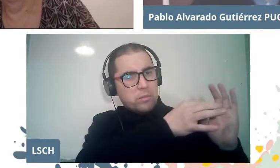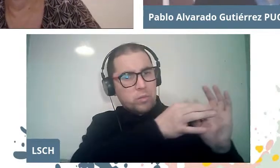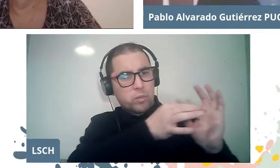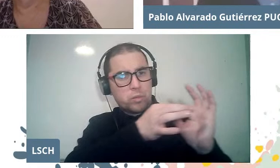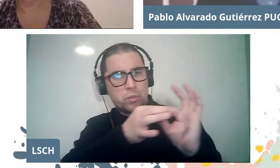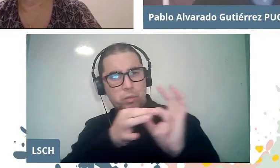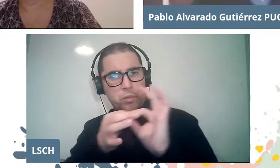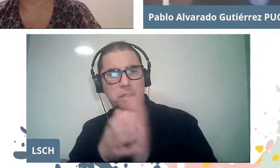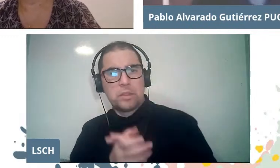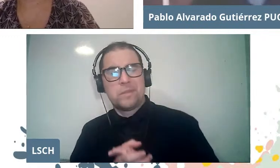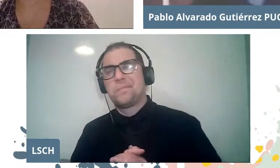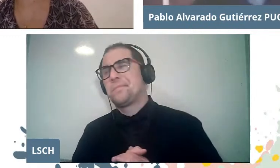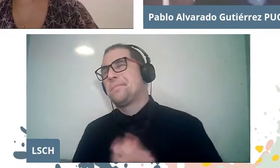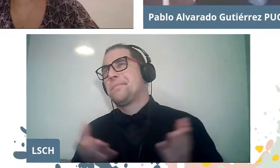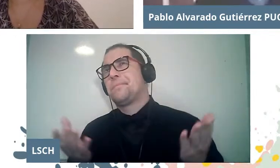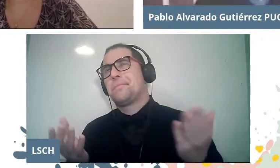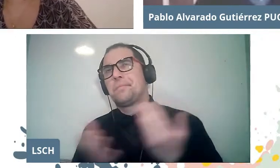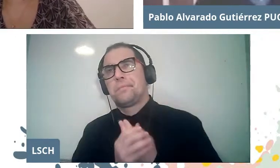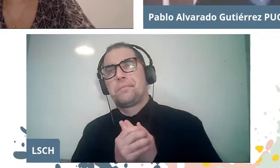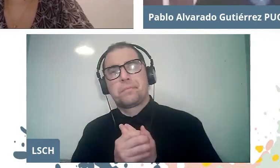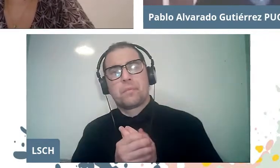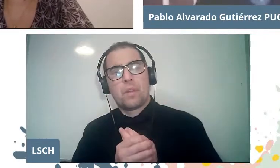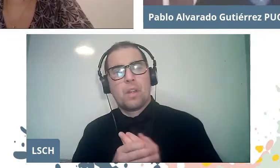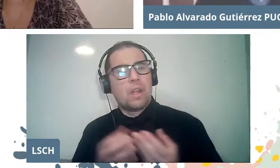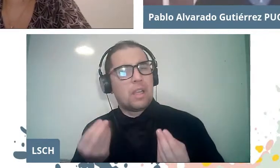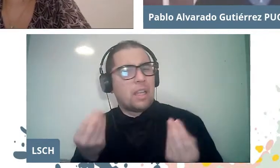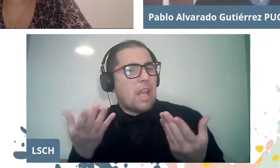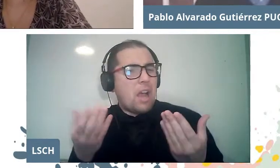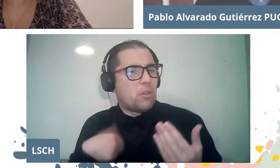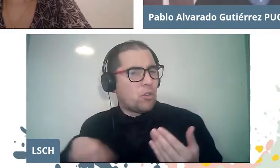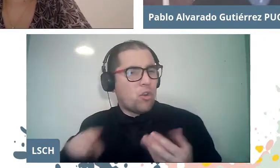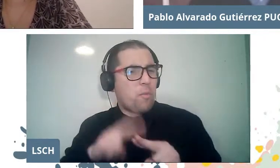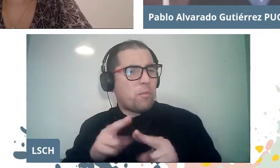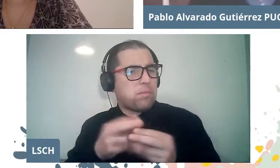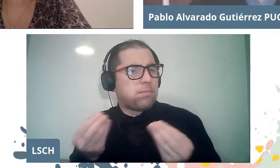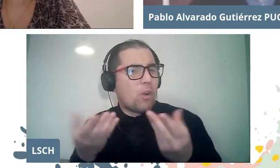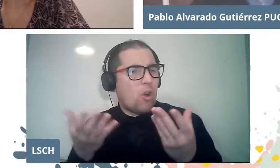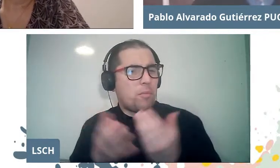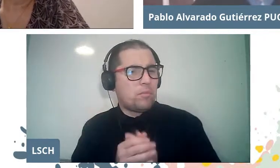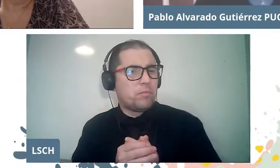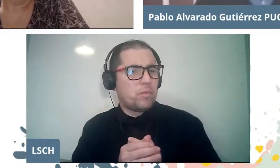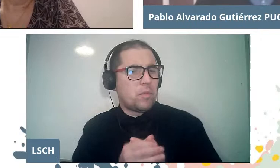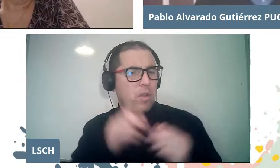What do I do with the tonality? What do I do to grow up?